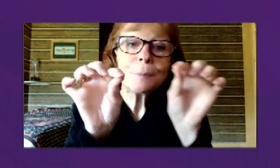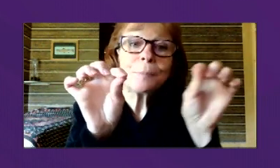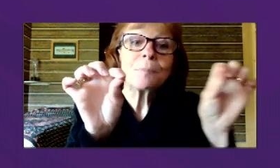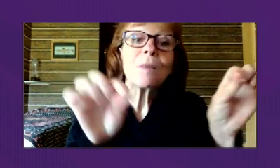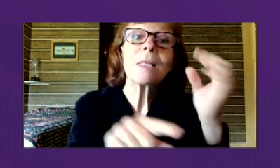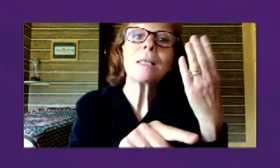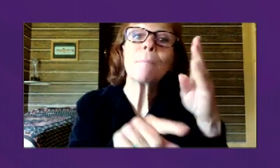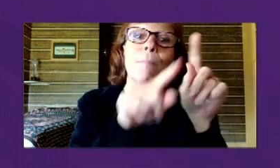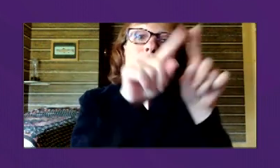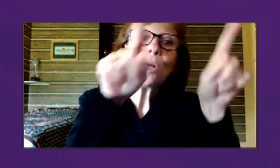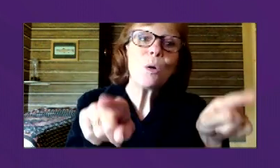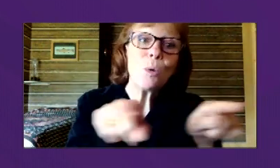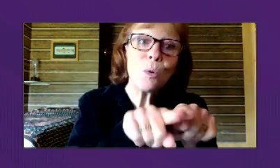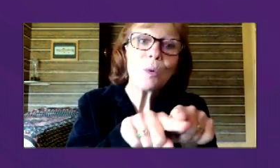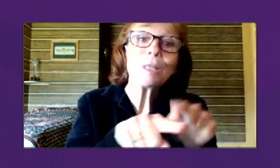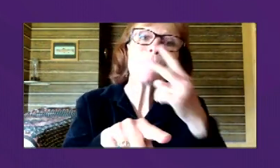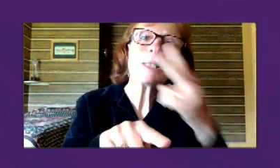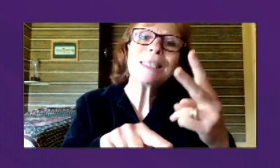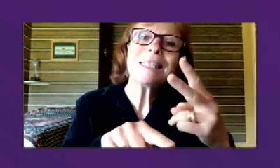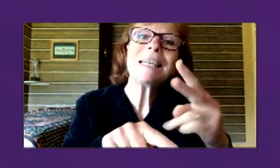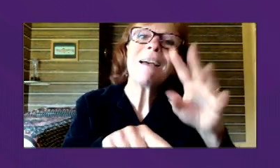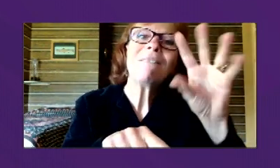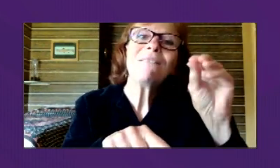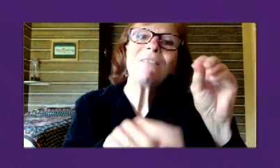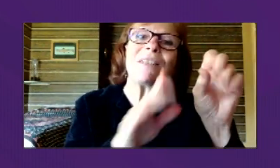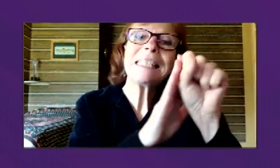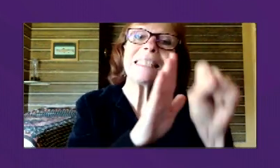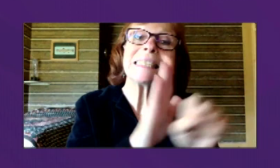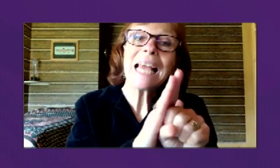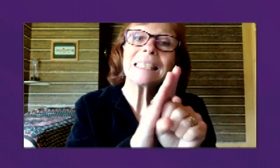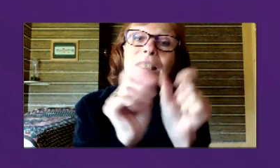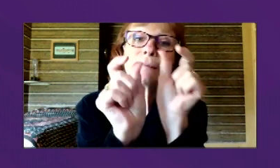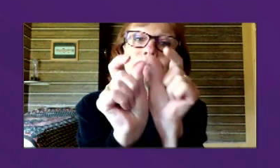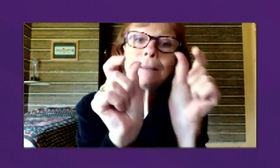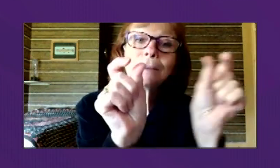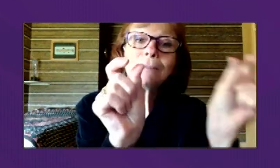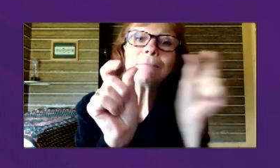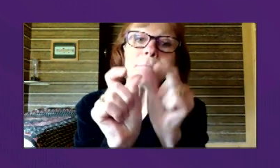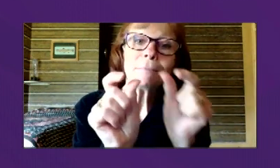all 50 state abbreviations listed in the order in which they became part of the United States.